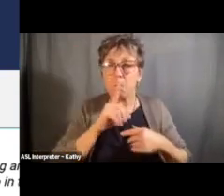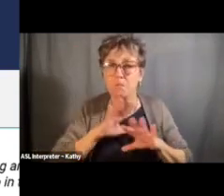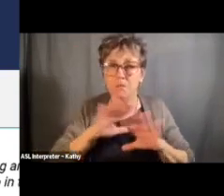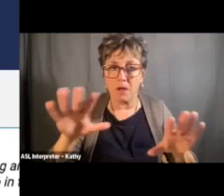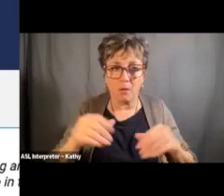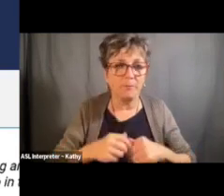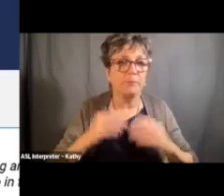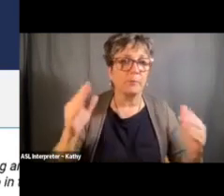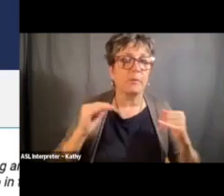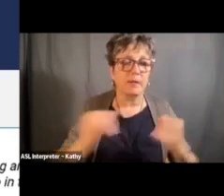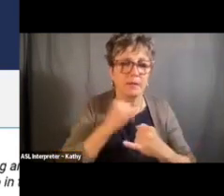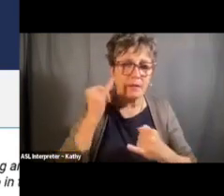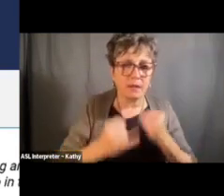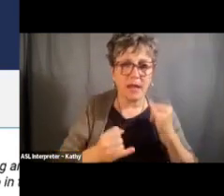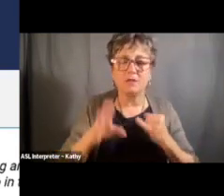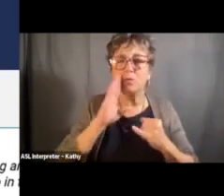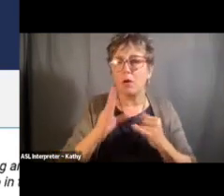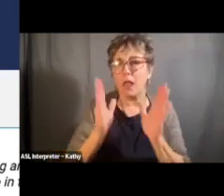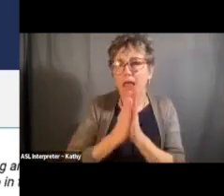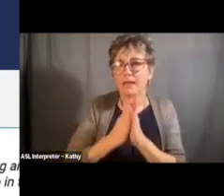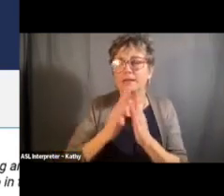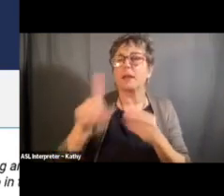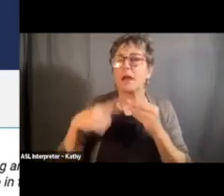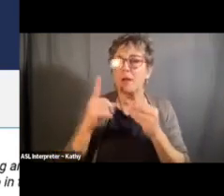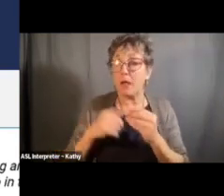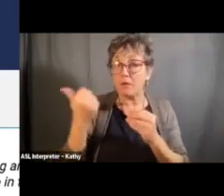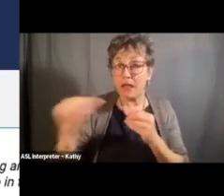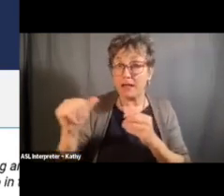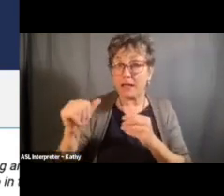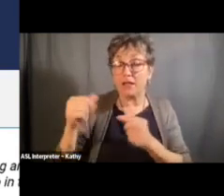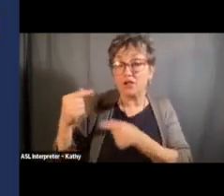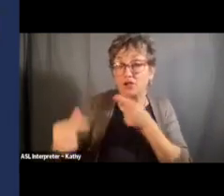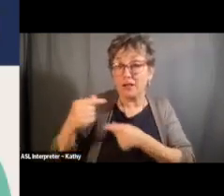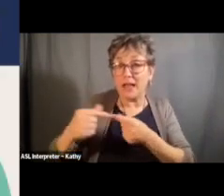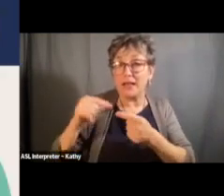tests, and if so, we'll ask that you upload them and I will show you how to do that in a moment.